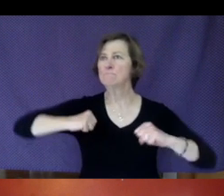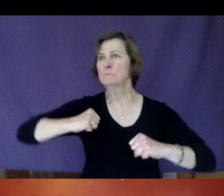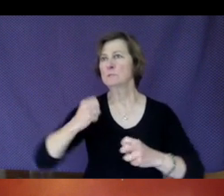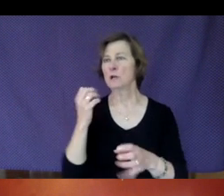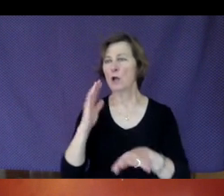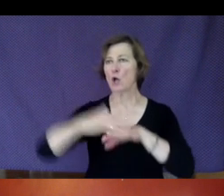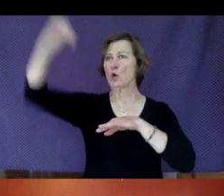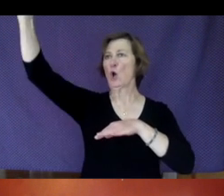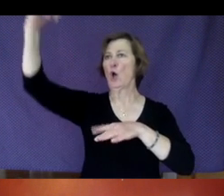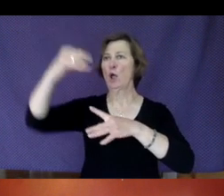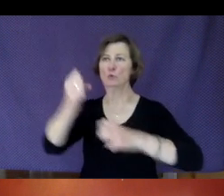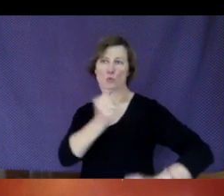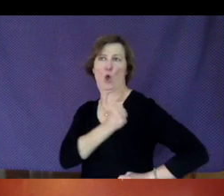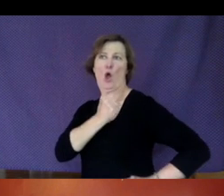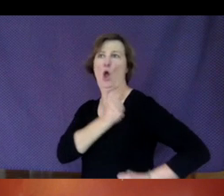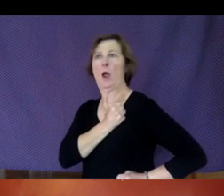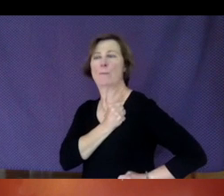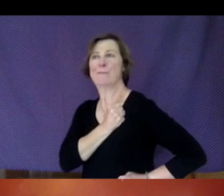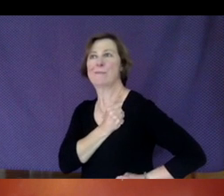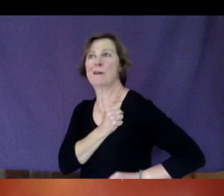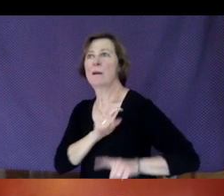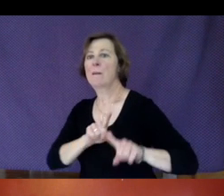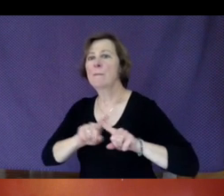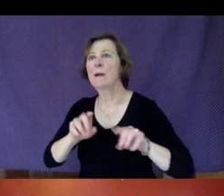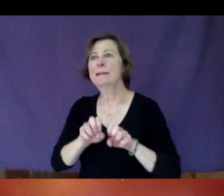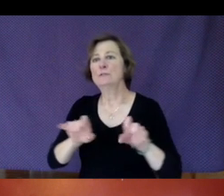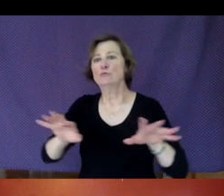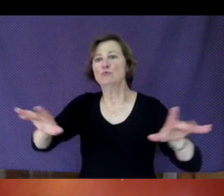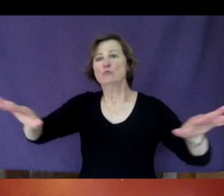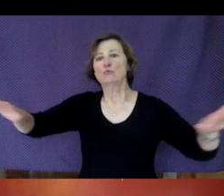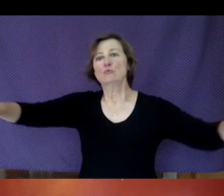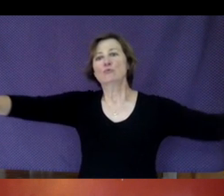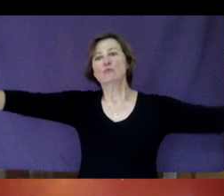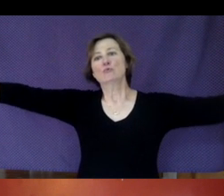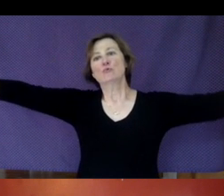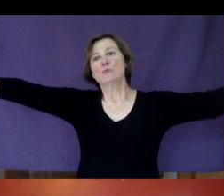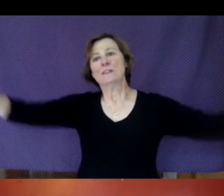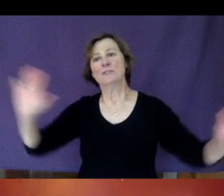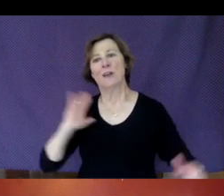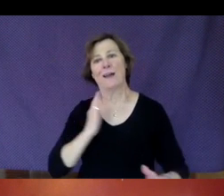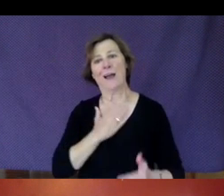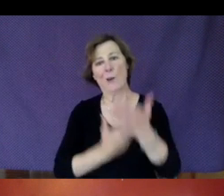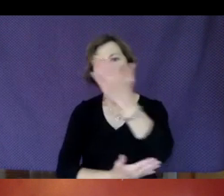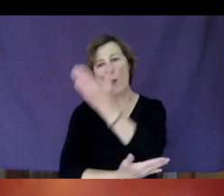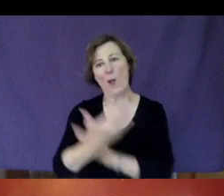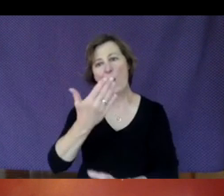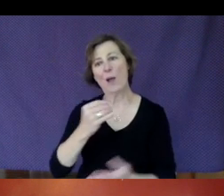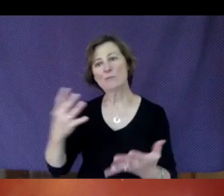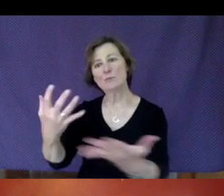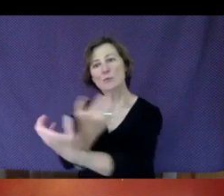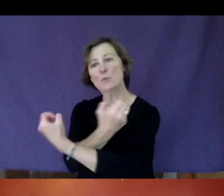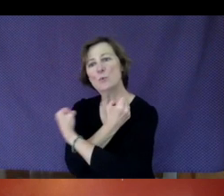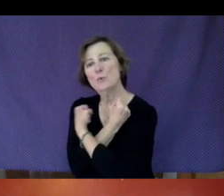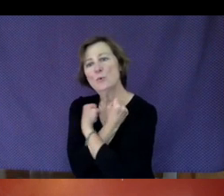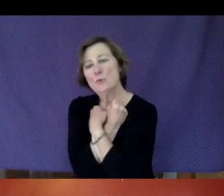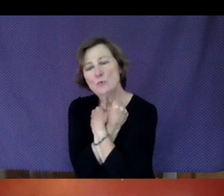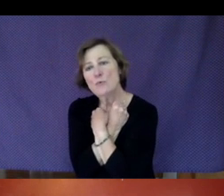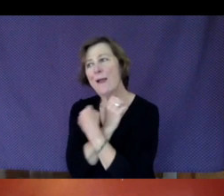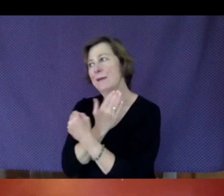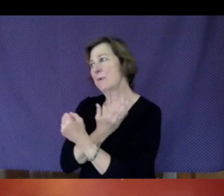But in stretching out our arms to grasp our fellow creatures in this striving for justice